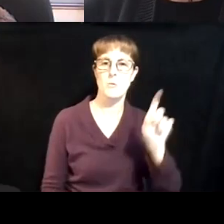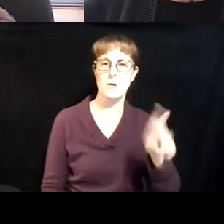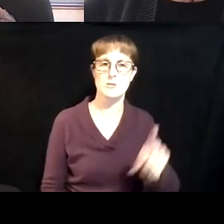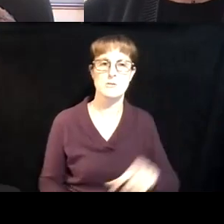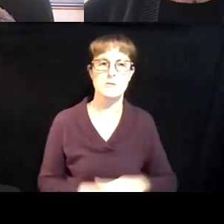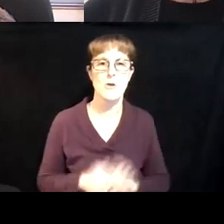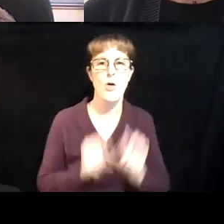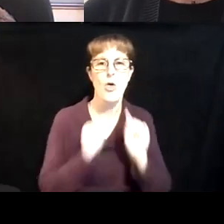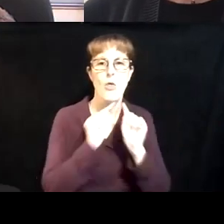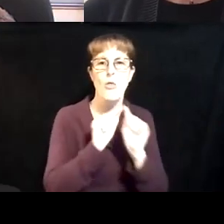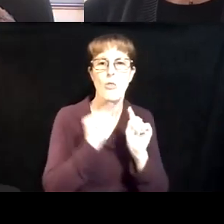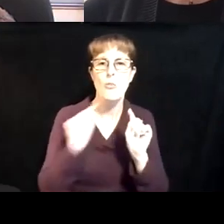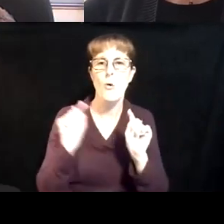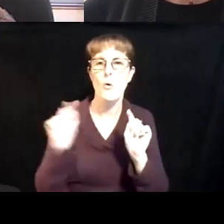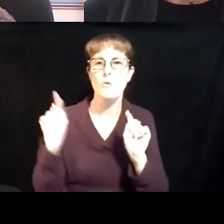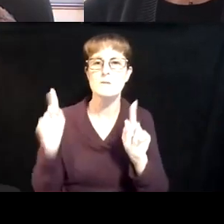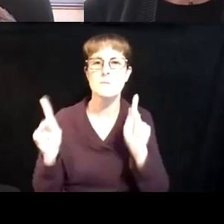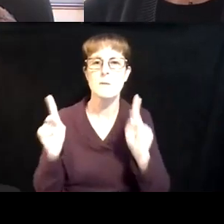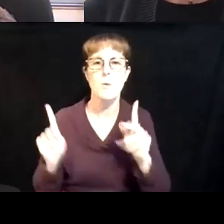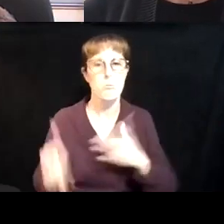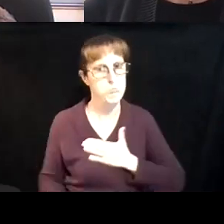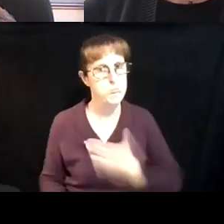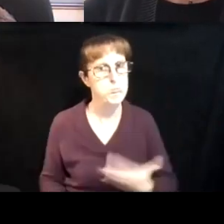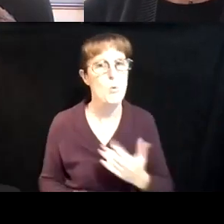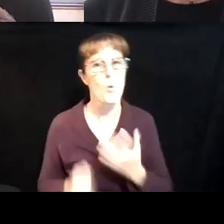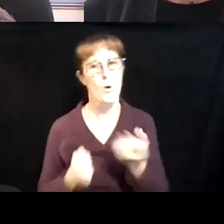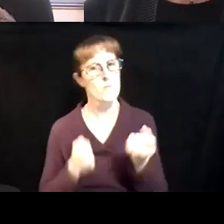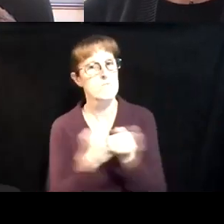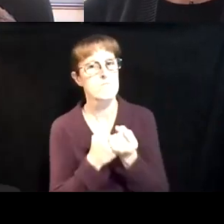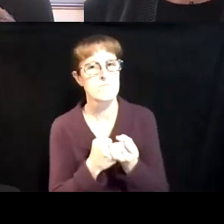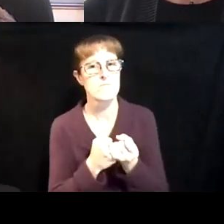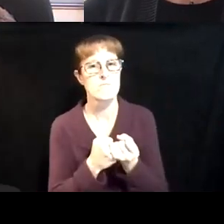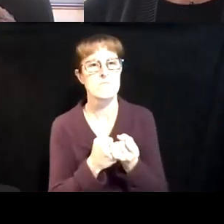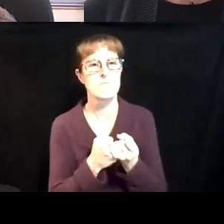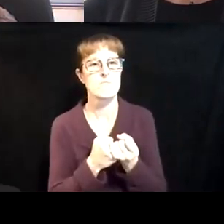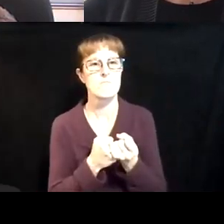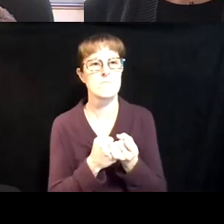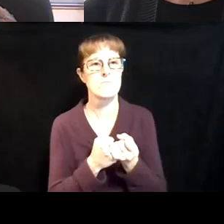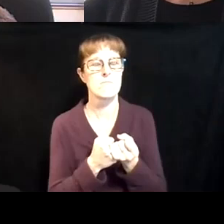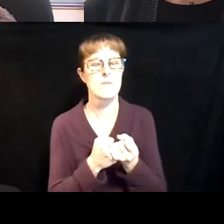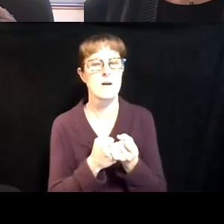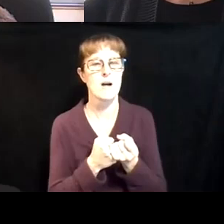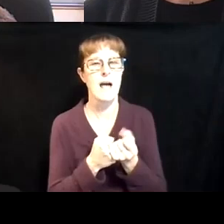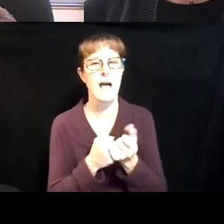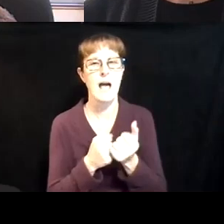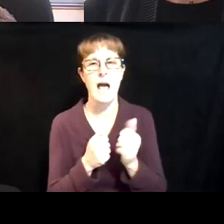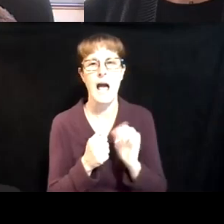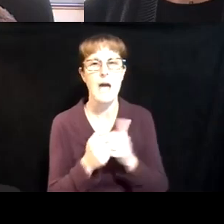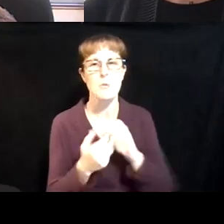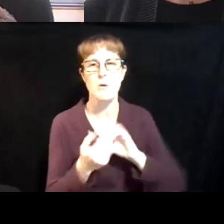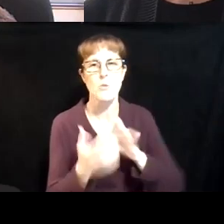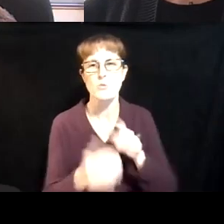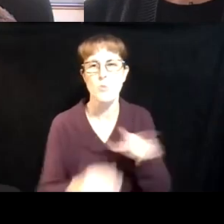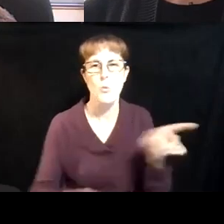been complicit in what the JRC does and to what extent should they be a focus of